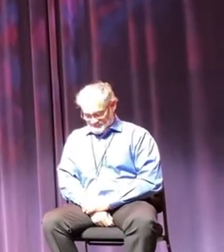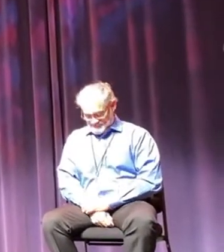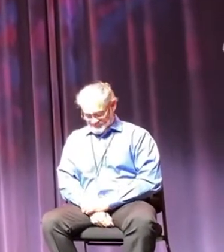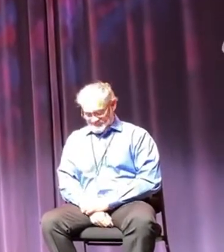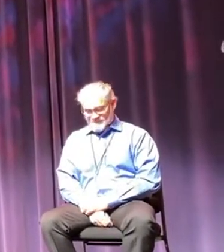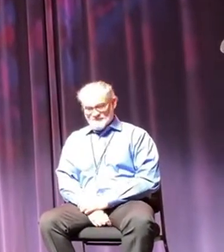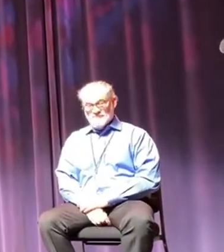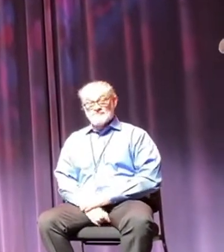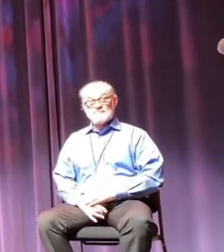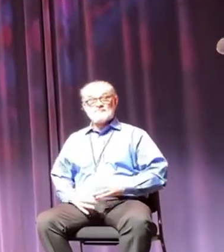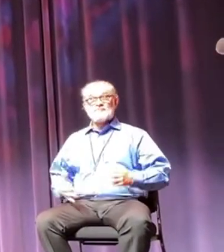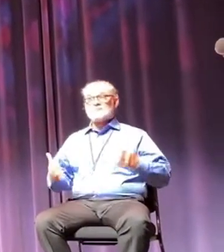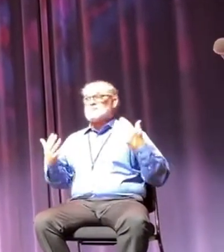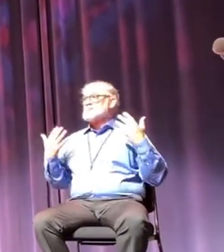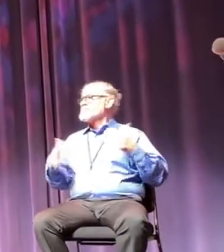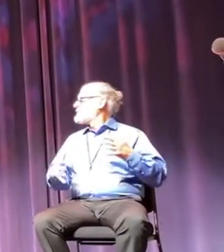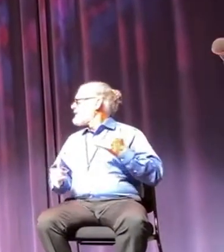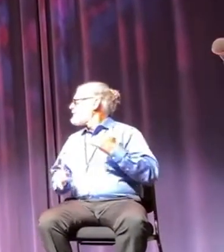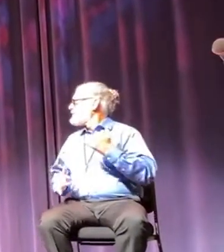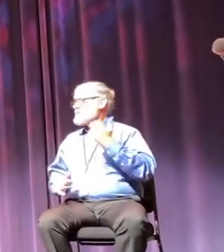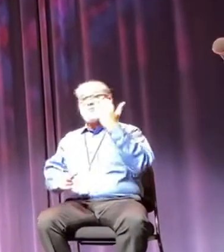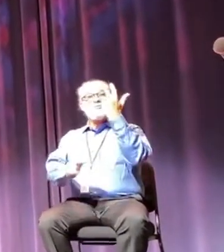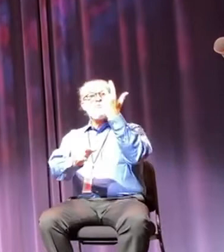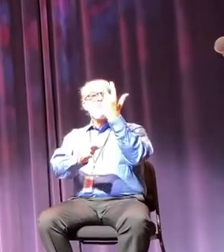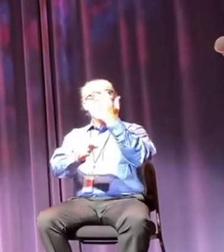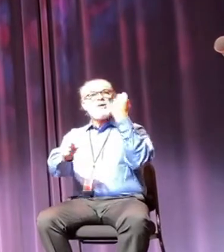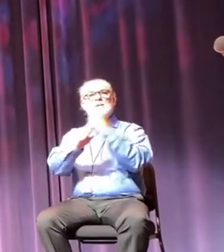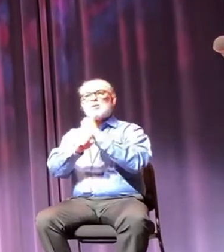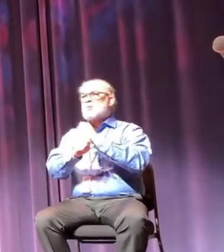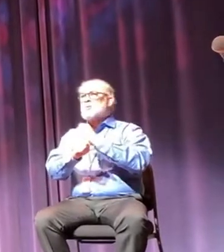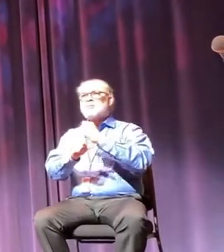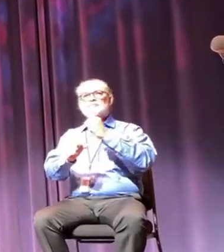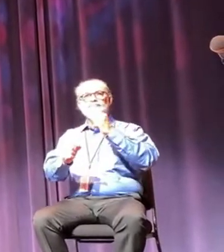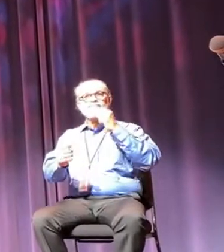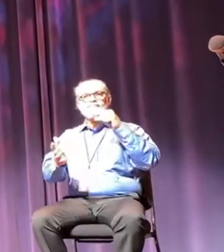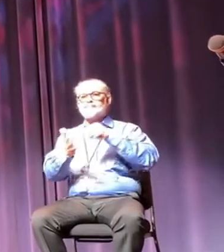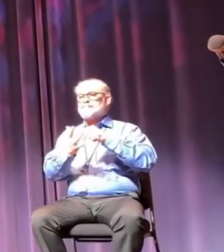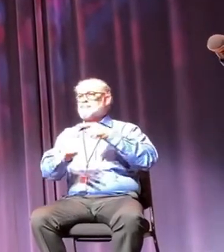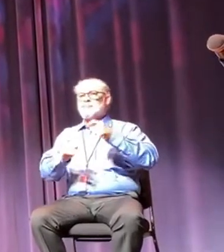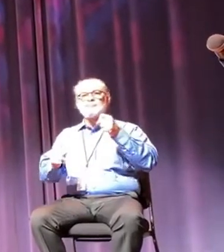It has been three years due to Covid that I have performed live.